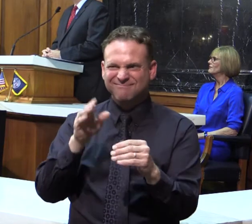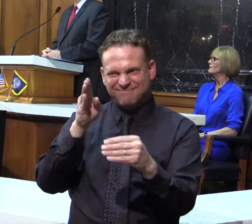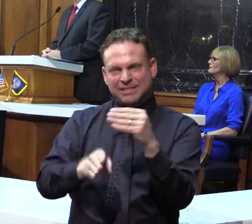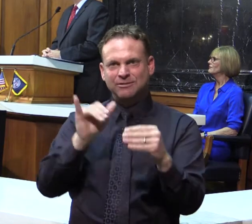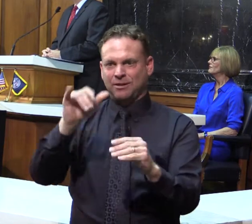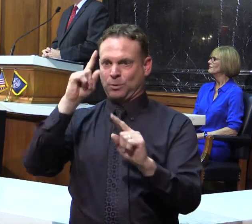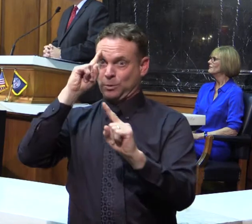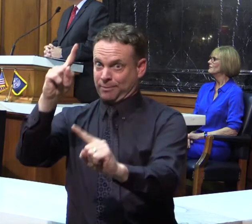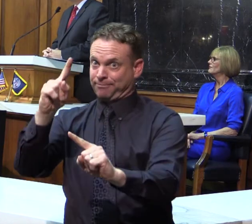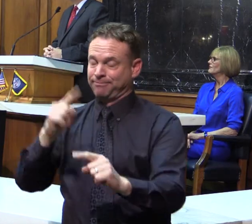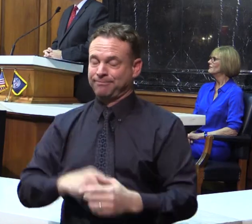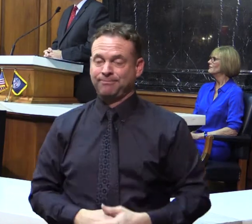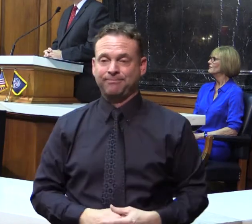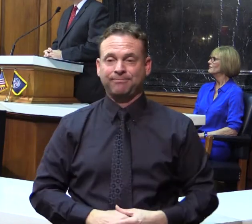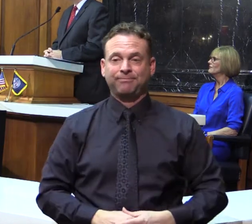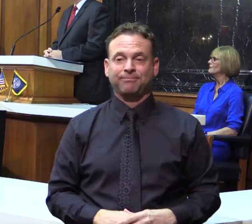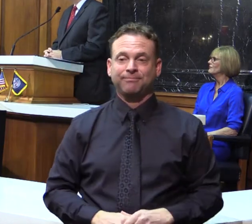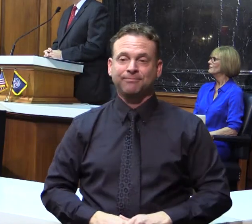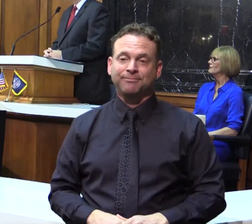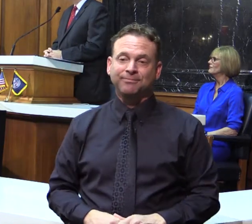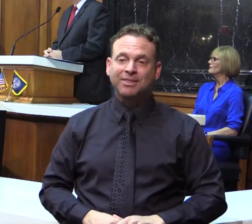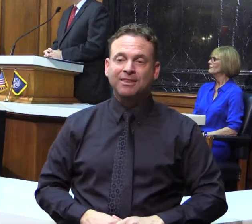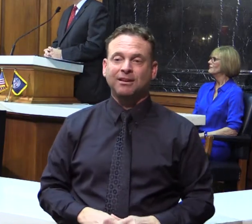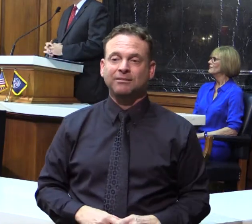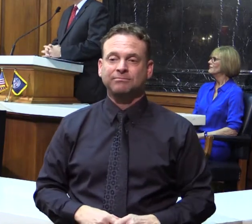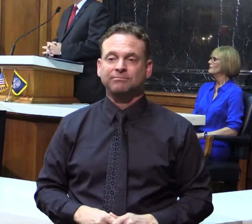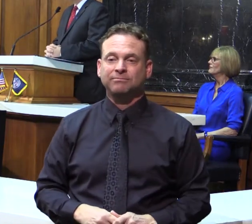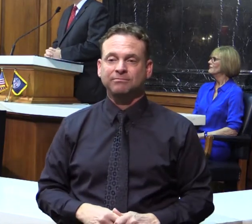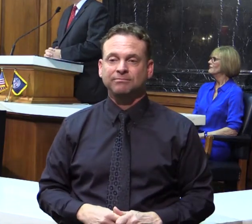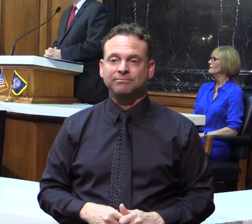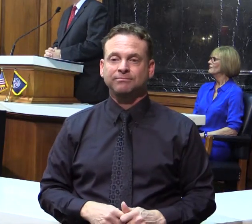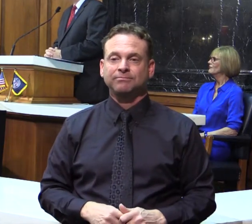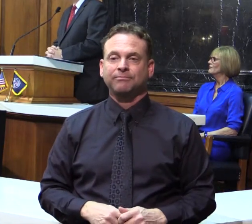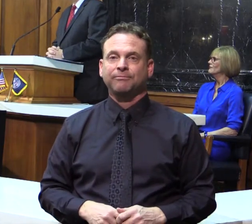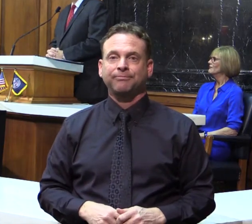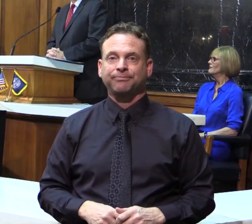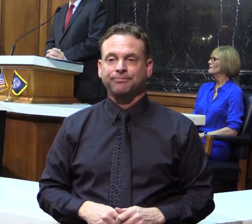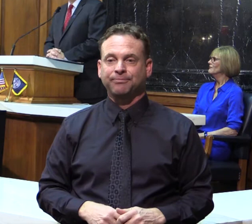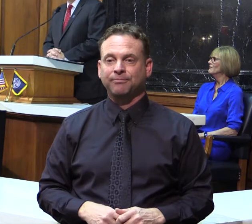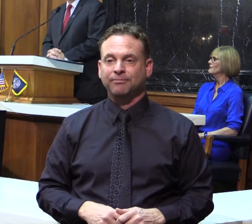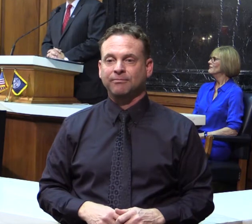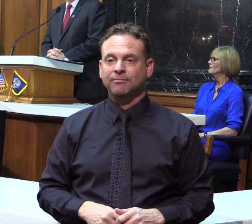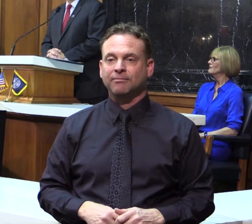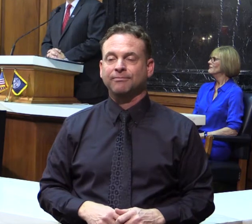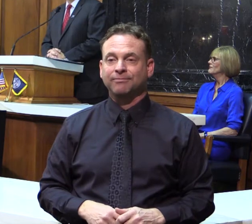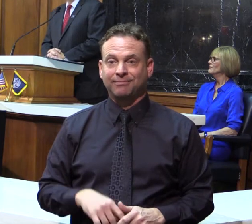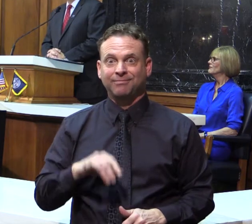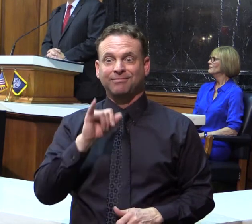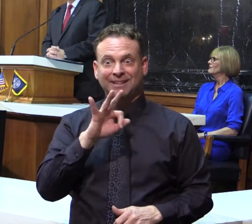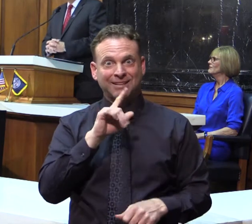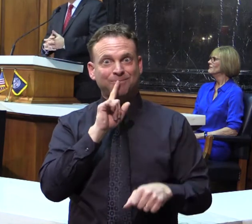But the results when we succeed ... will position Indiana for even greater economic gains for